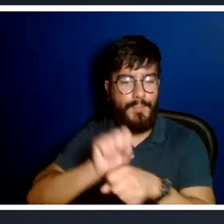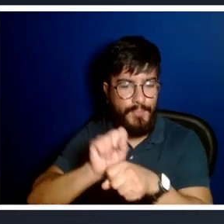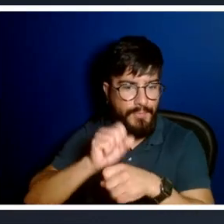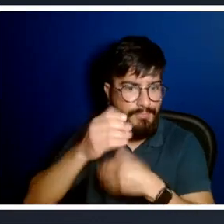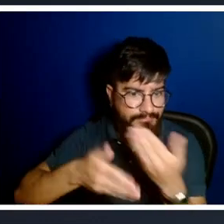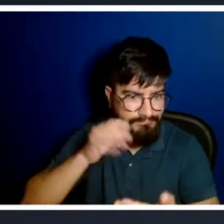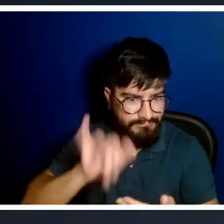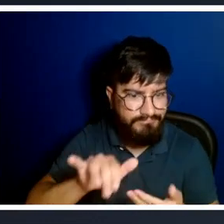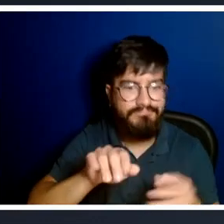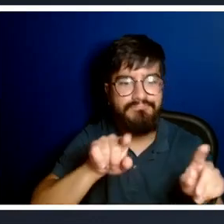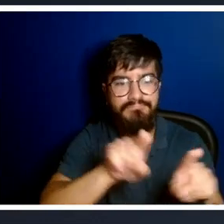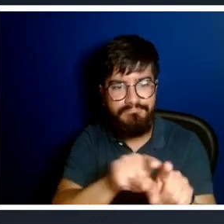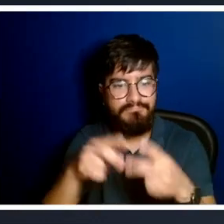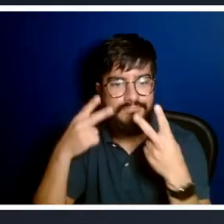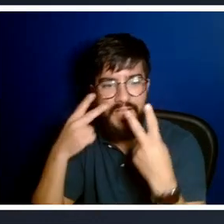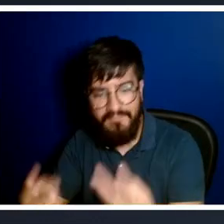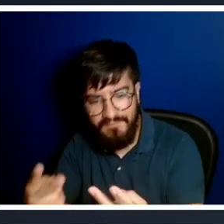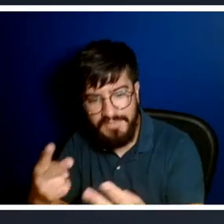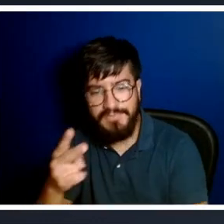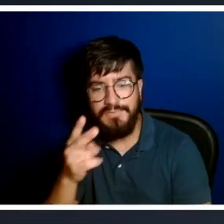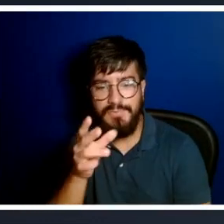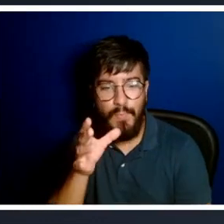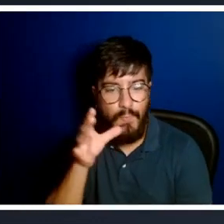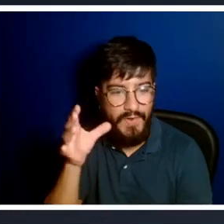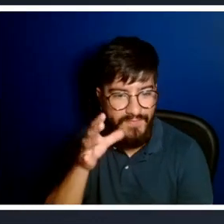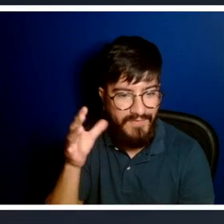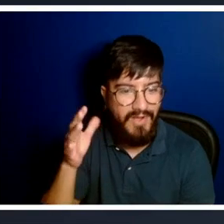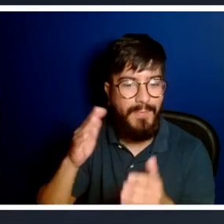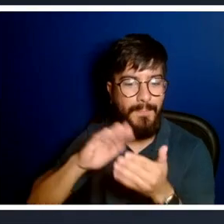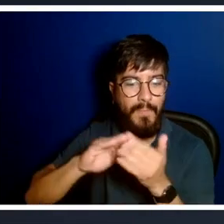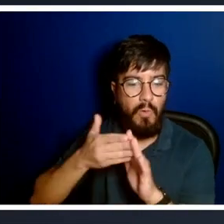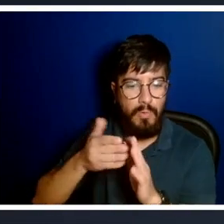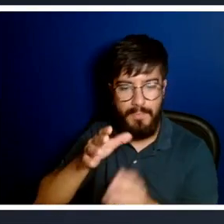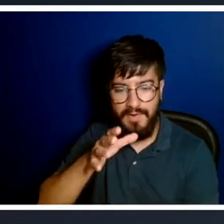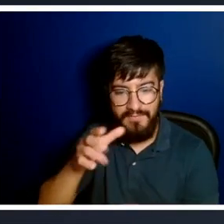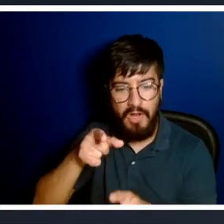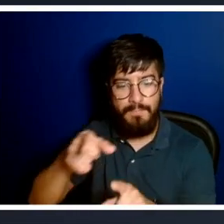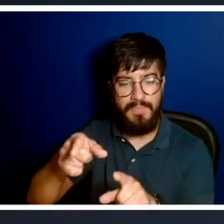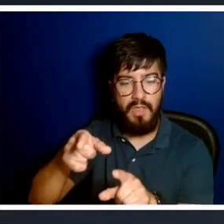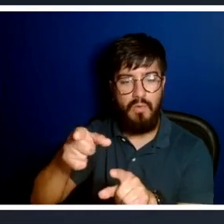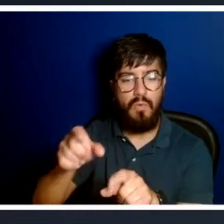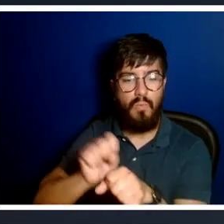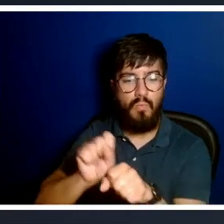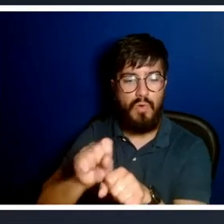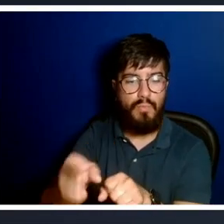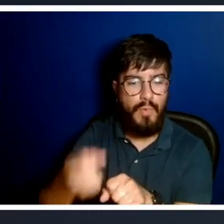there's a collective of community members who have chickens and rabbits and are growing all